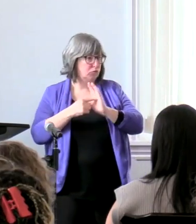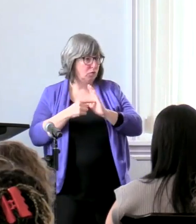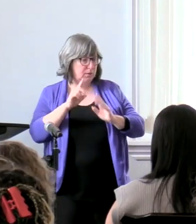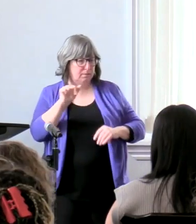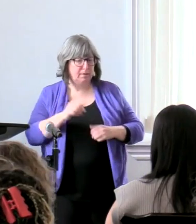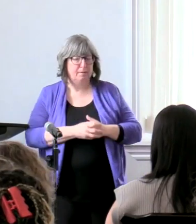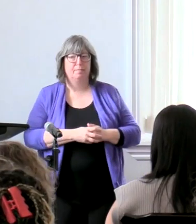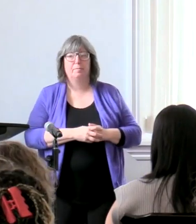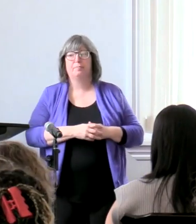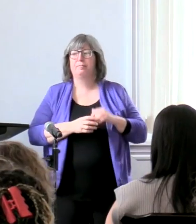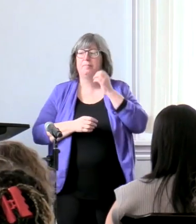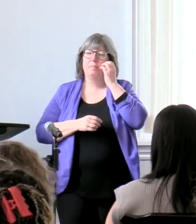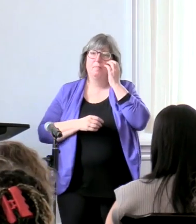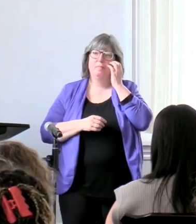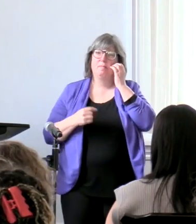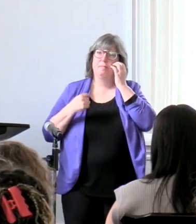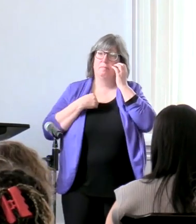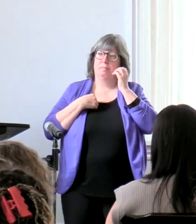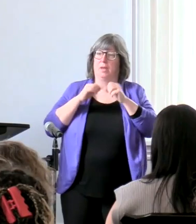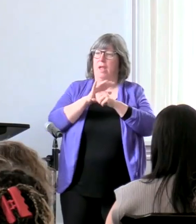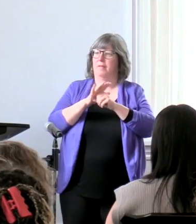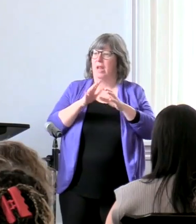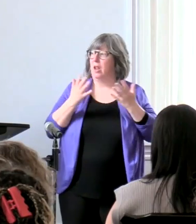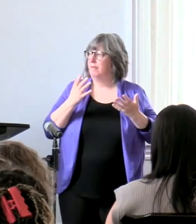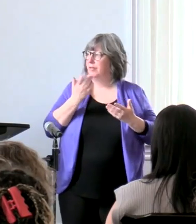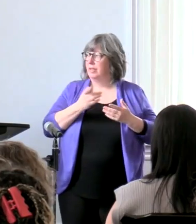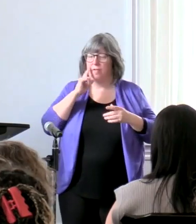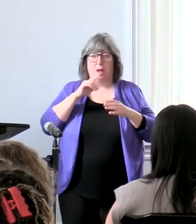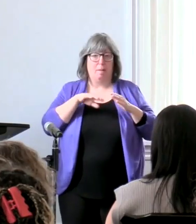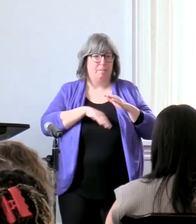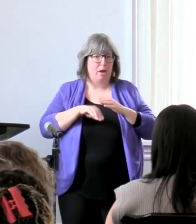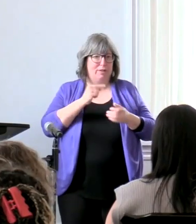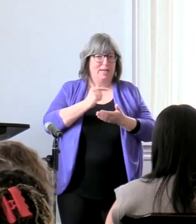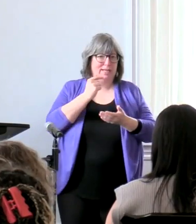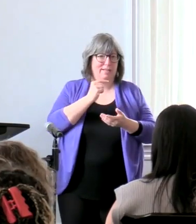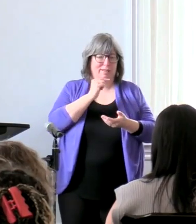I advocate a lot for things like basic guaranteed income.